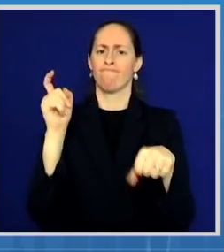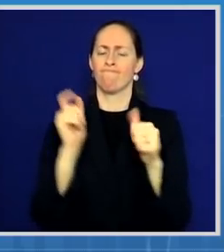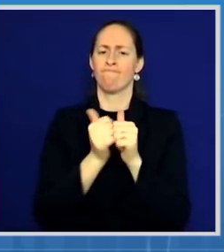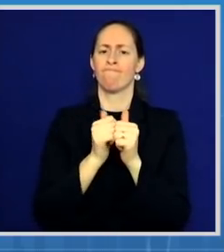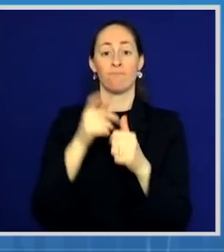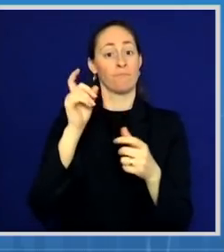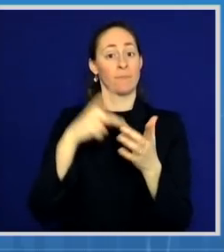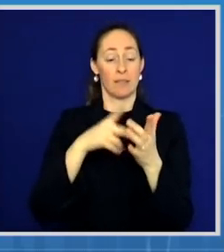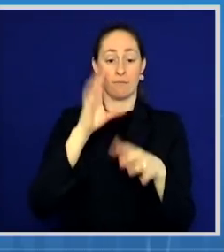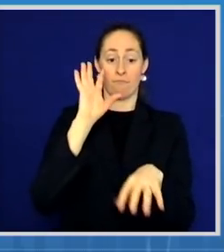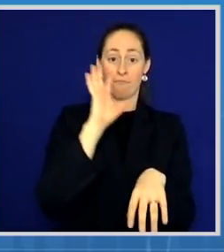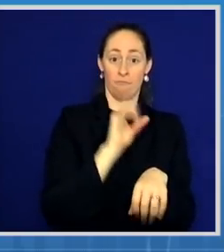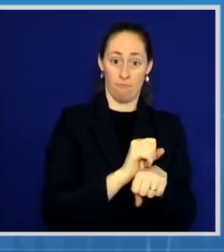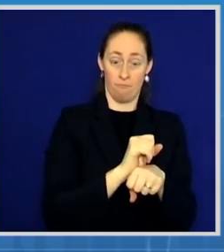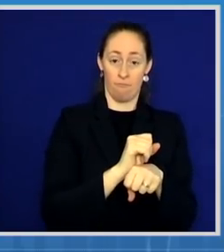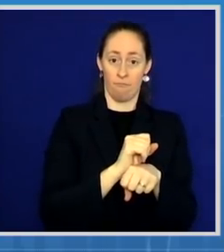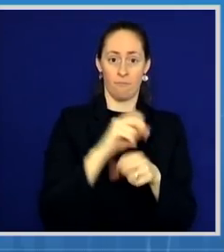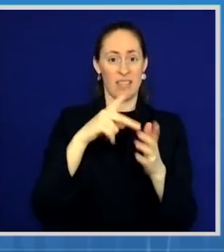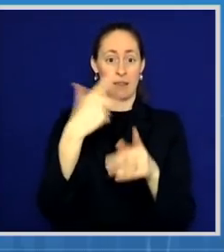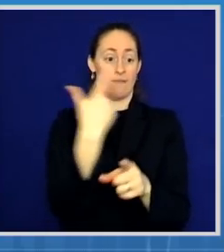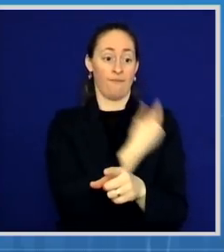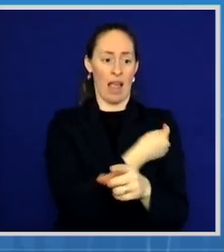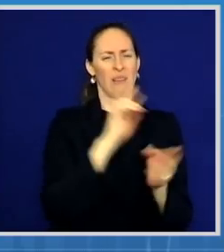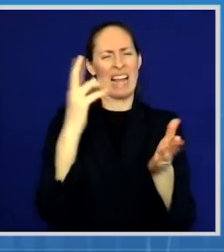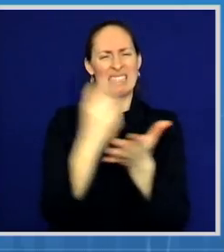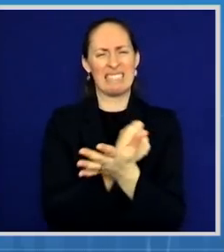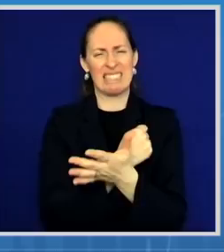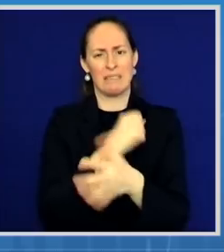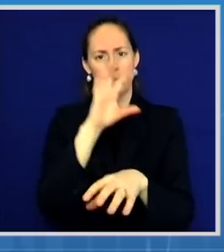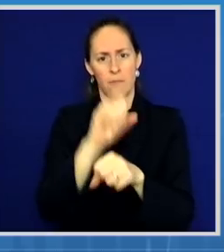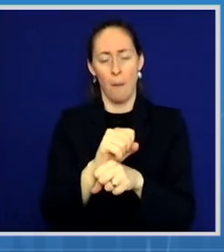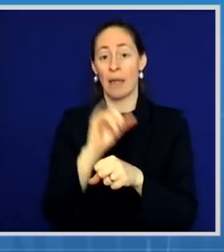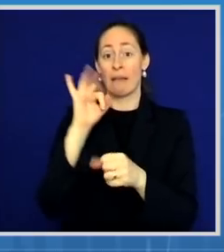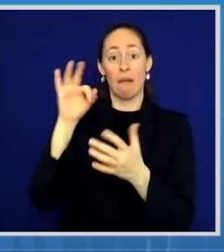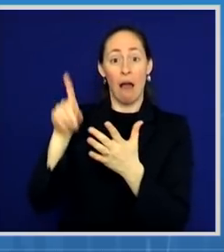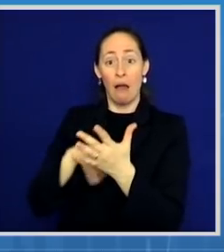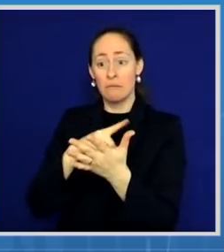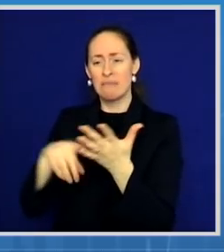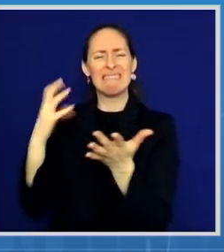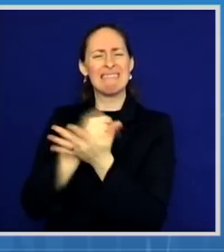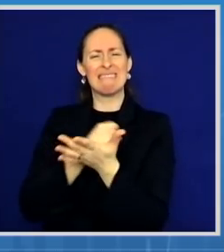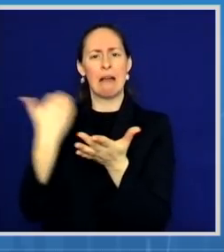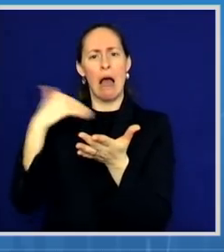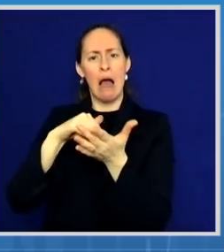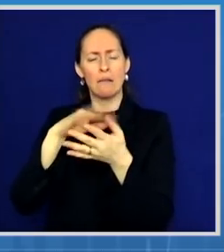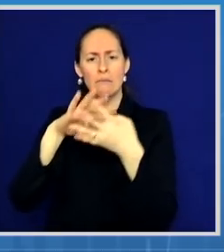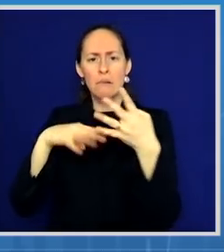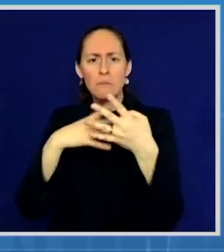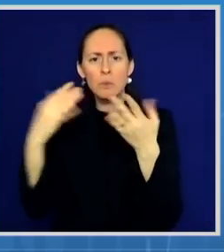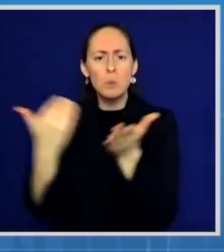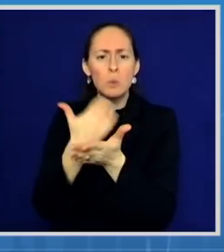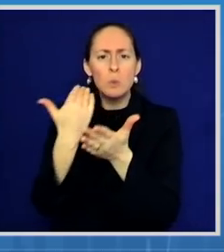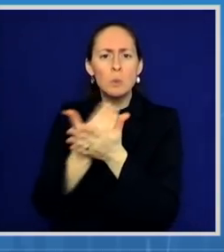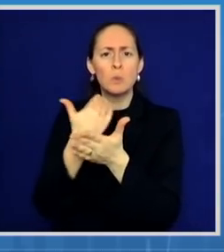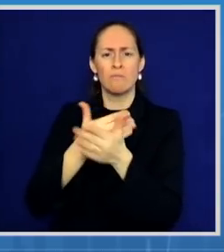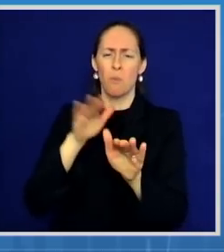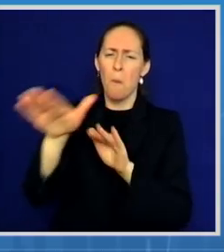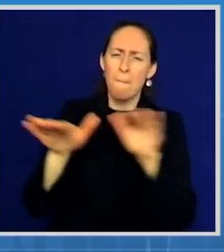reschedule, cancel clinics and send reminders. Bottom line of my message, A, get vaccinated,